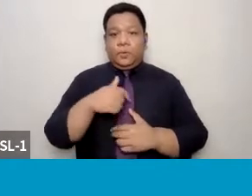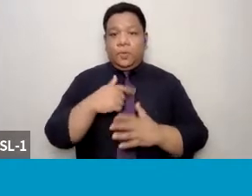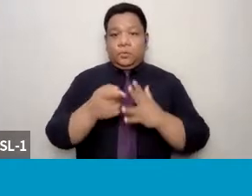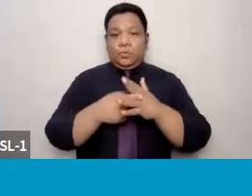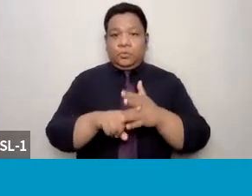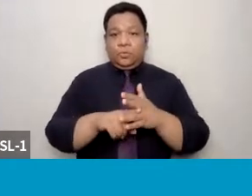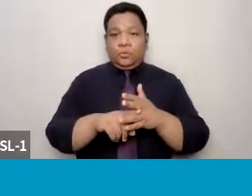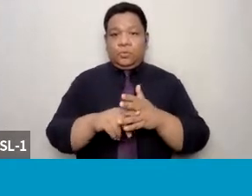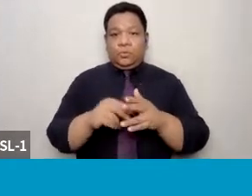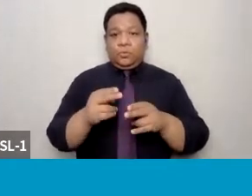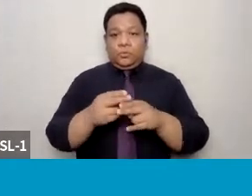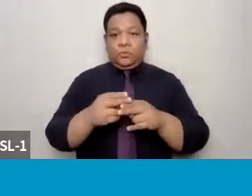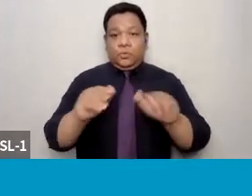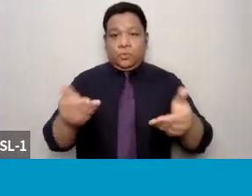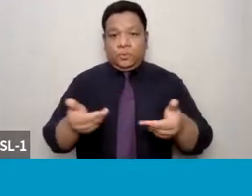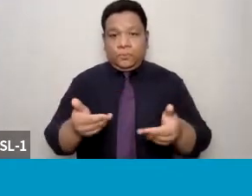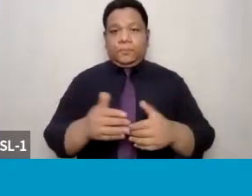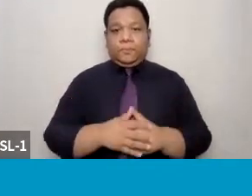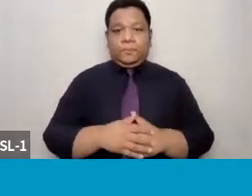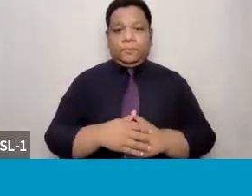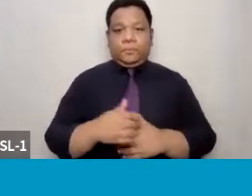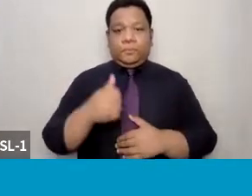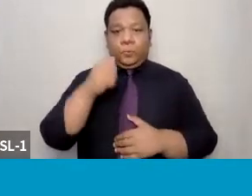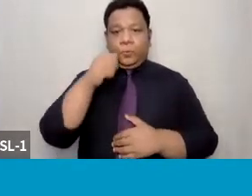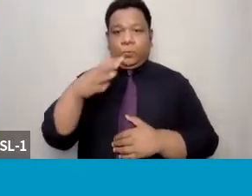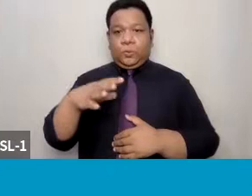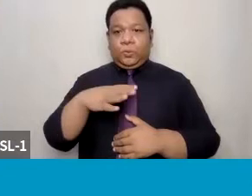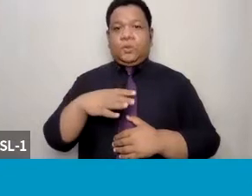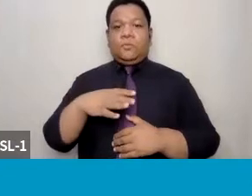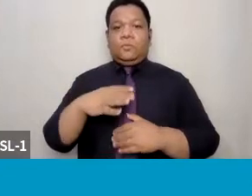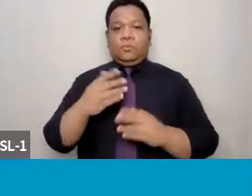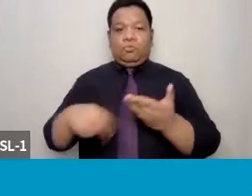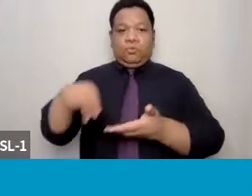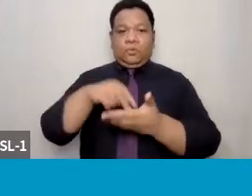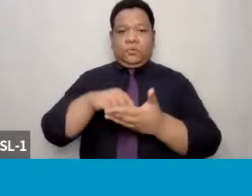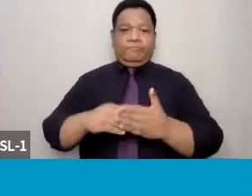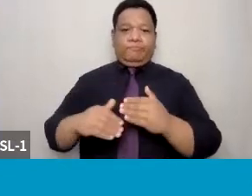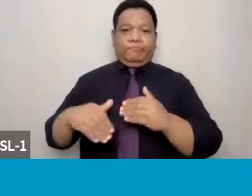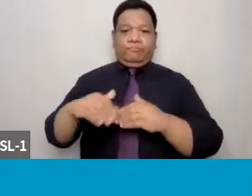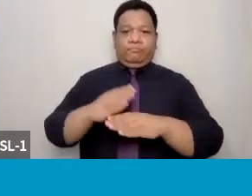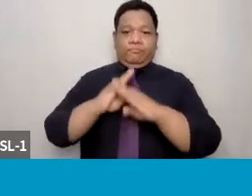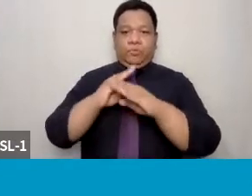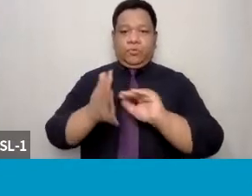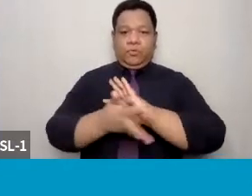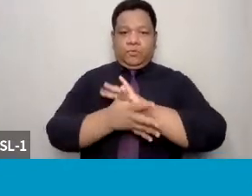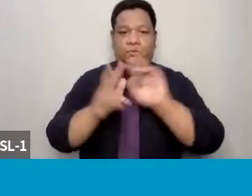Welcome to our Women Rise Above COVID online discussion 3, Vaccine Talk.